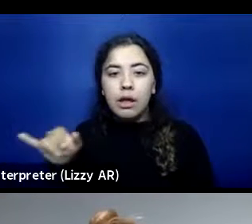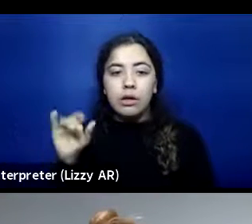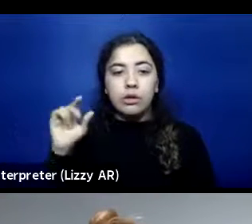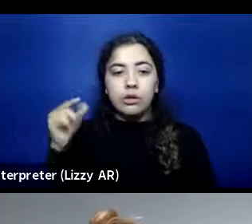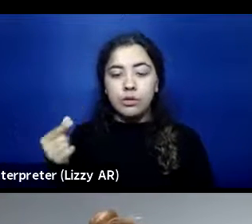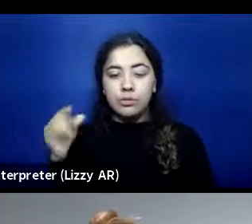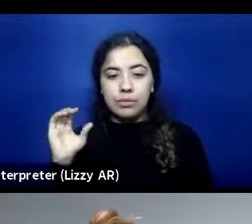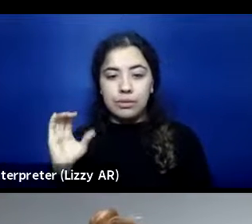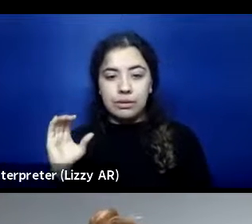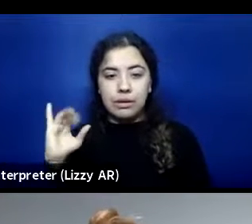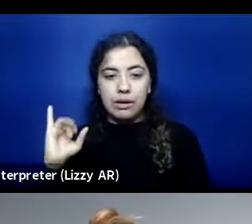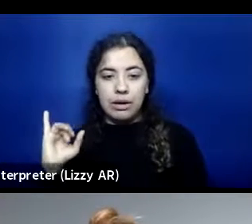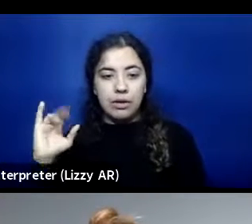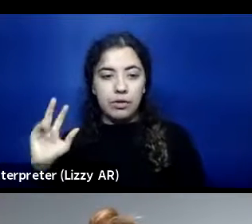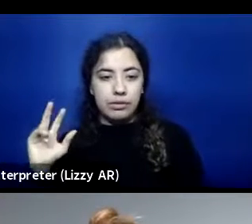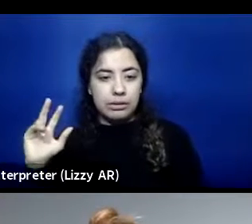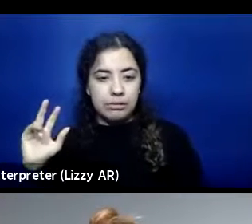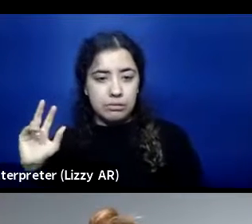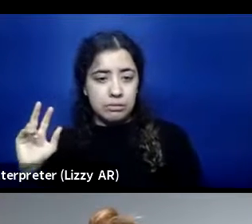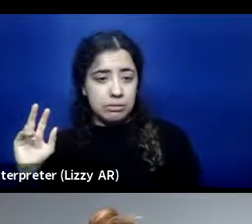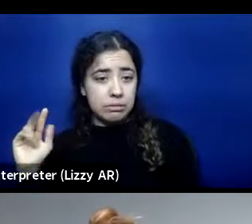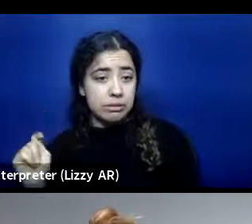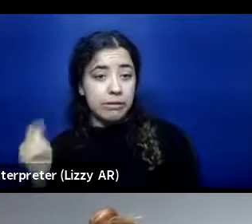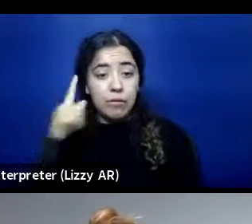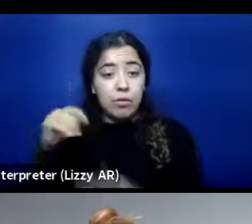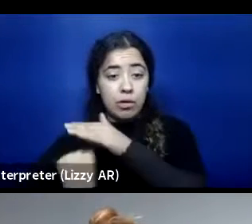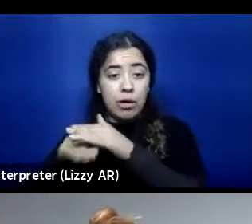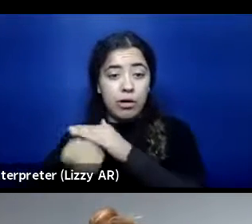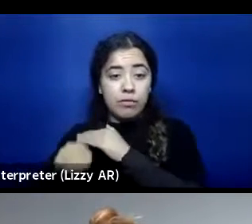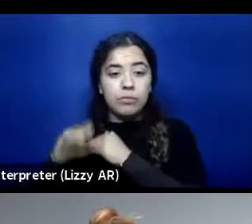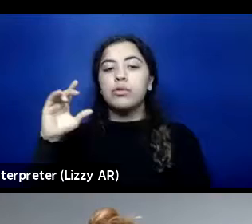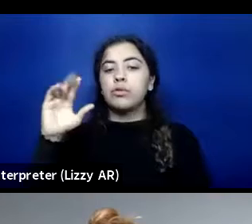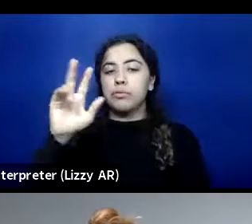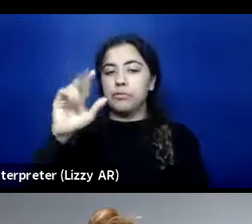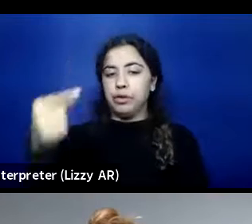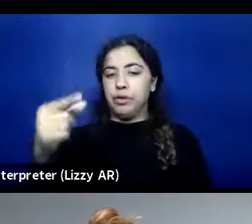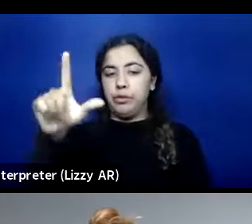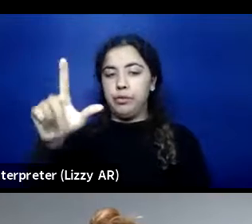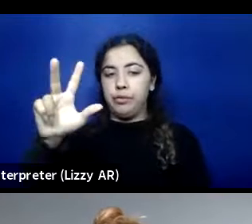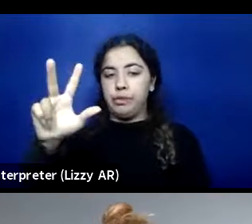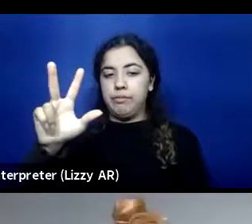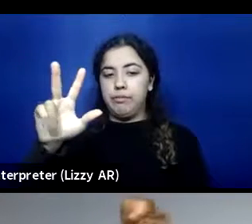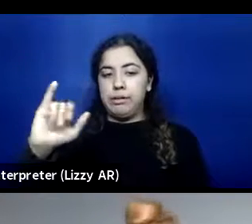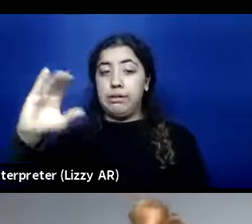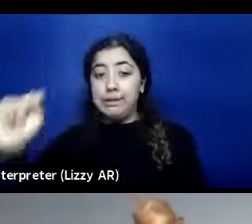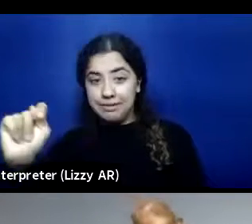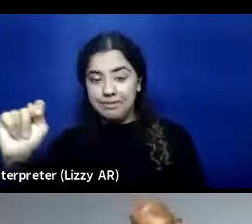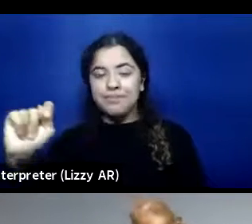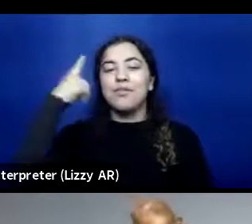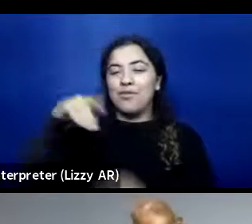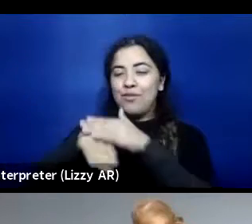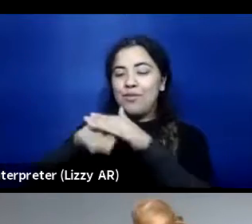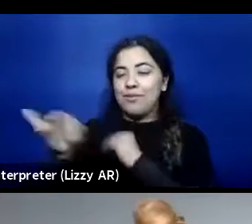and the people who are participating who can help us create that incentive, so that we can make some progress.